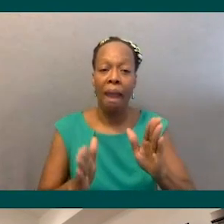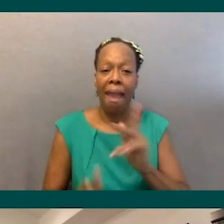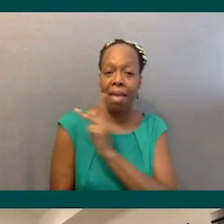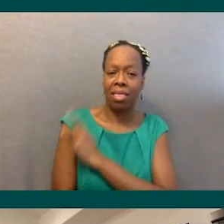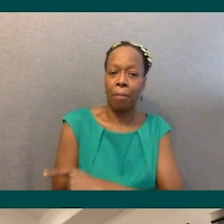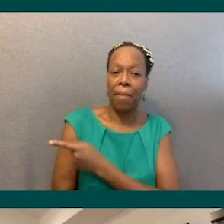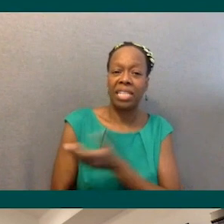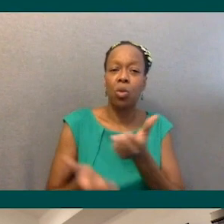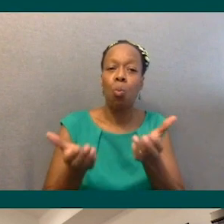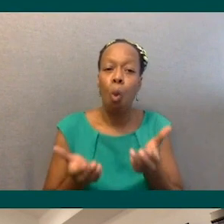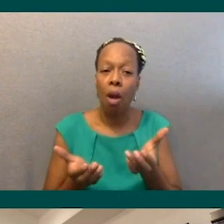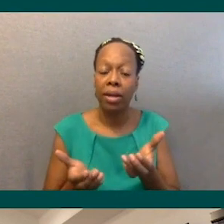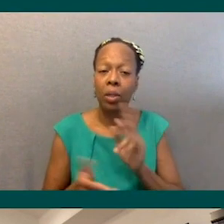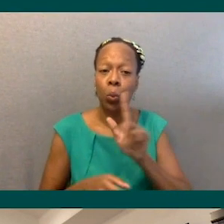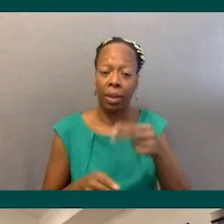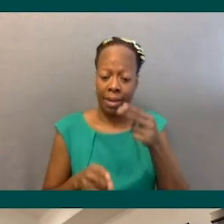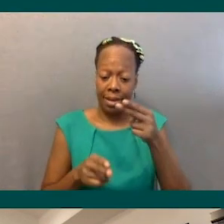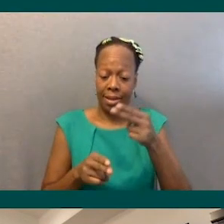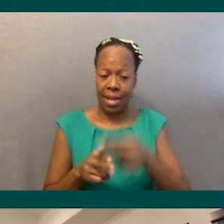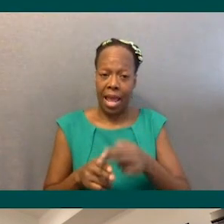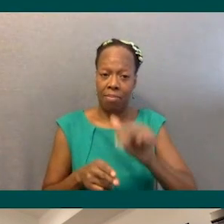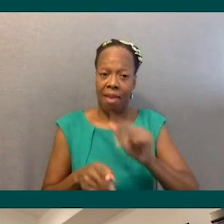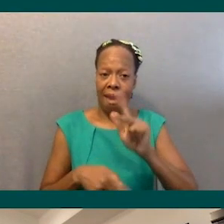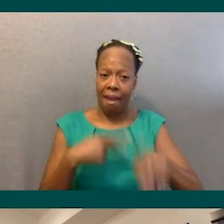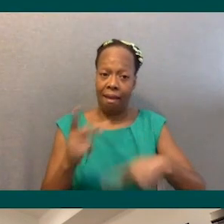And we called these types of cerebral palsy,